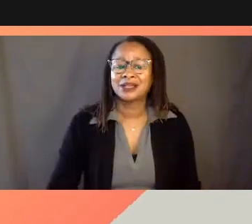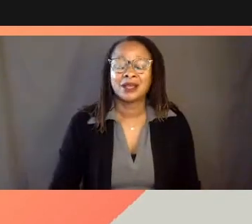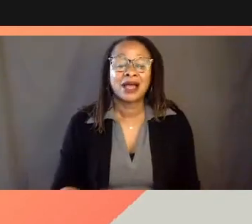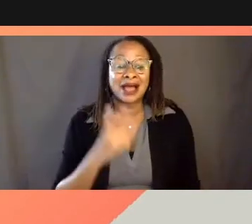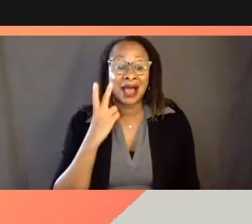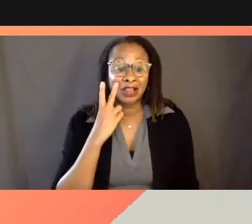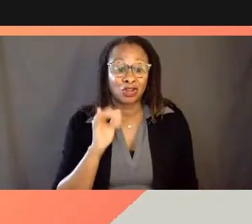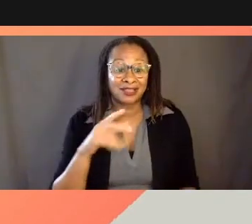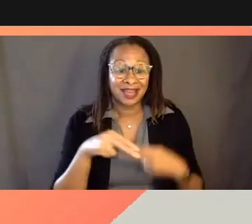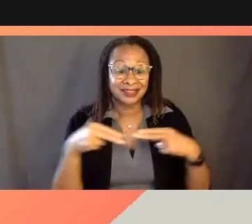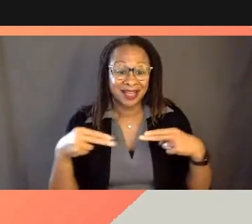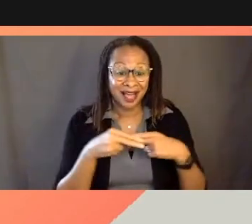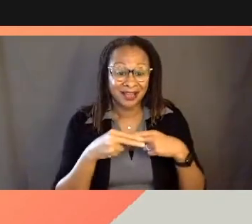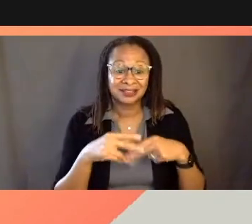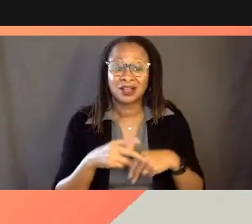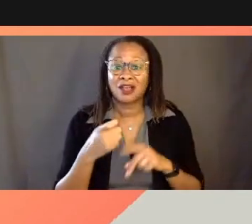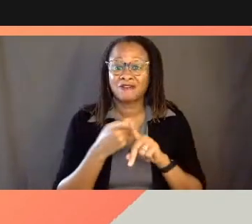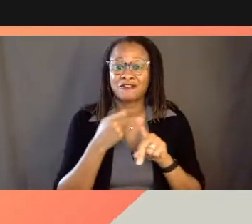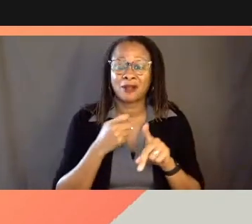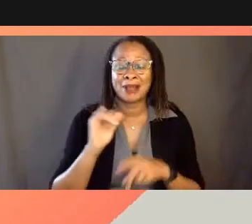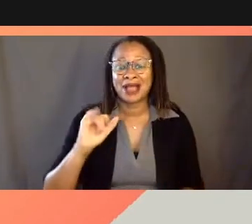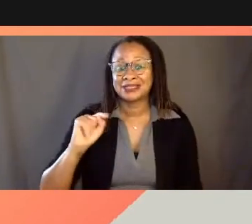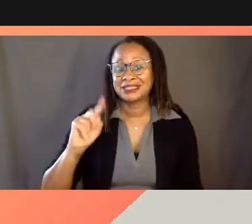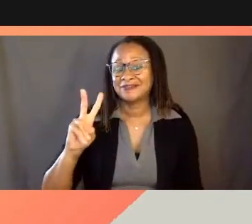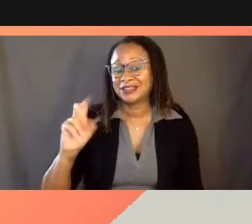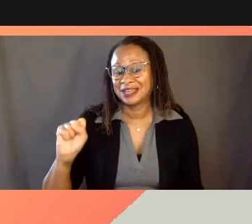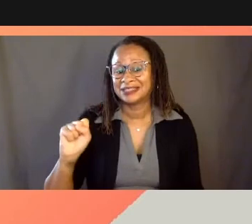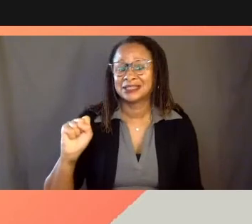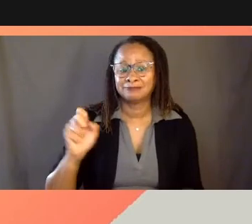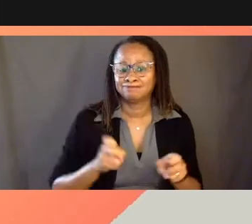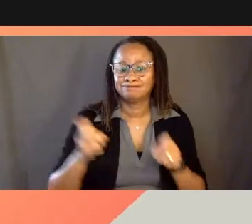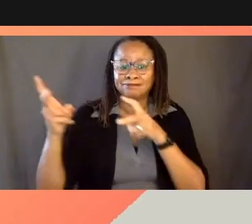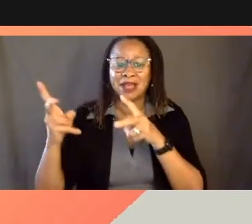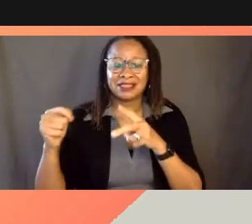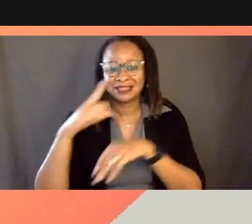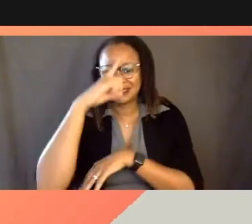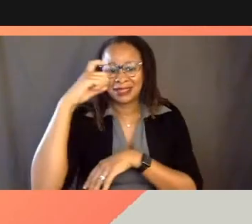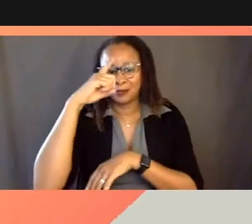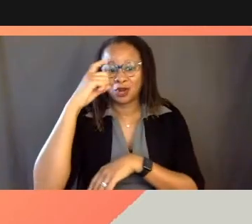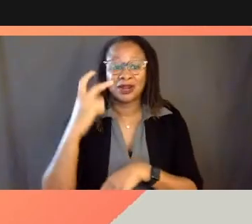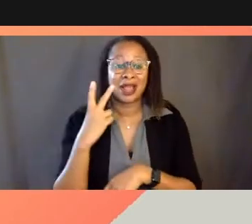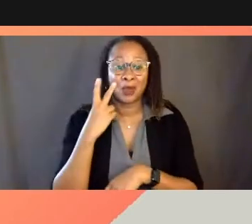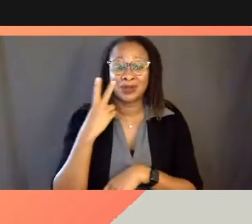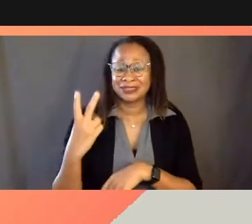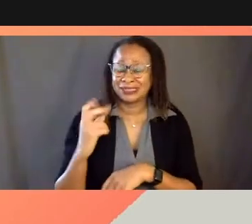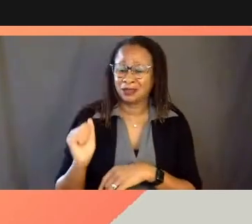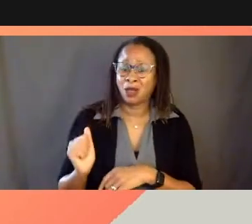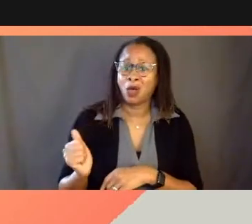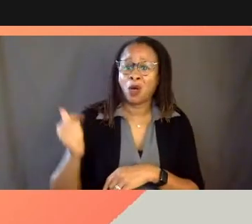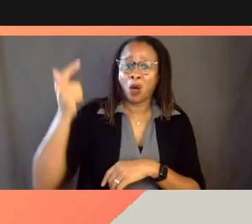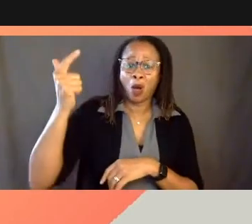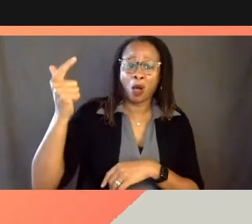'Cause I look at that slide from ITVS that they put out this summer, and I would like to see all of the entities